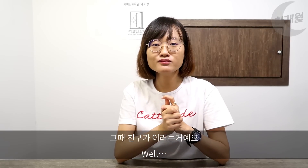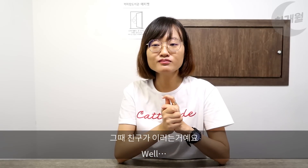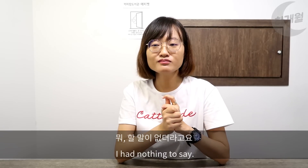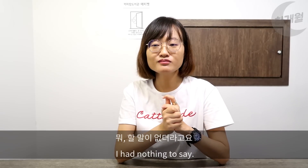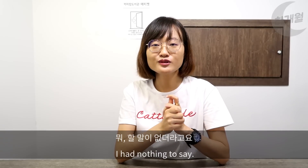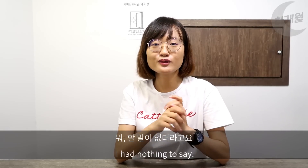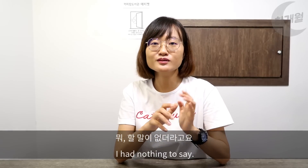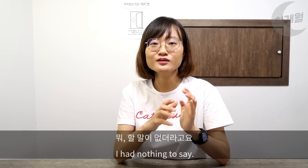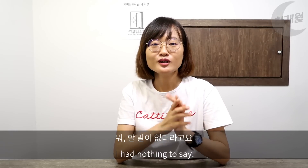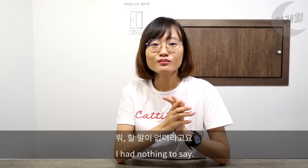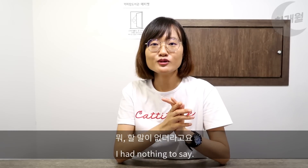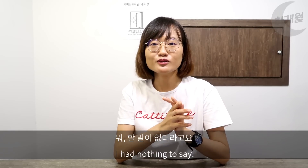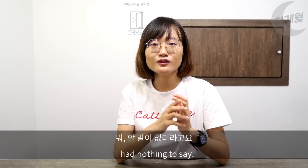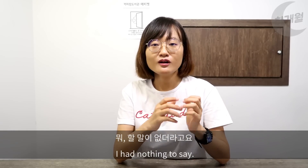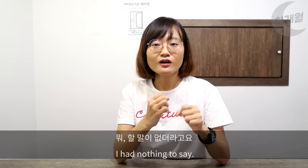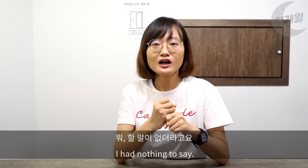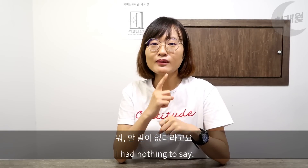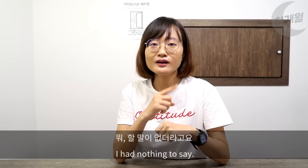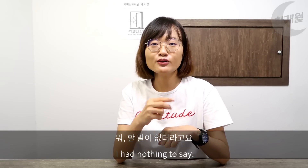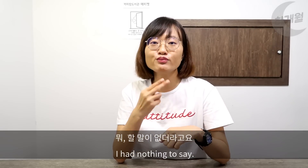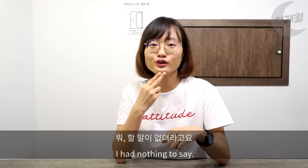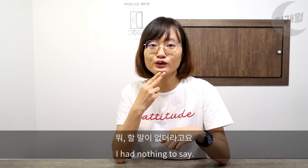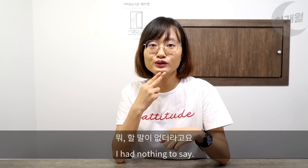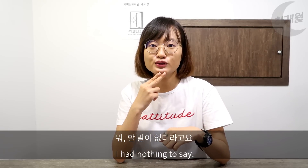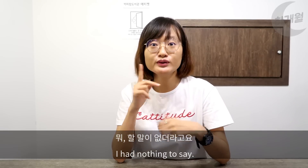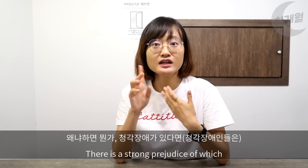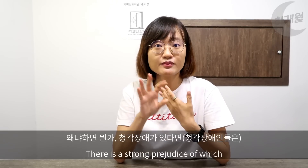Well… I had nothing to say.